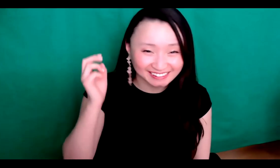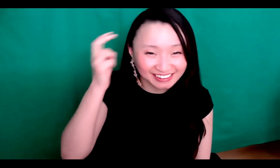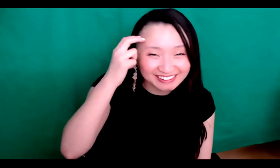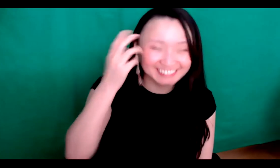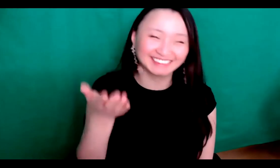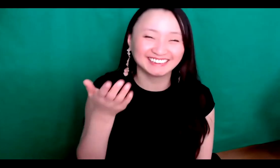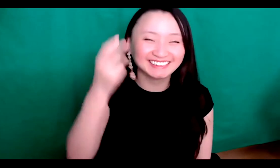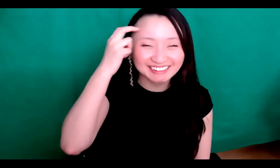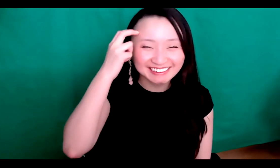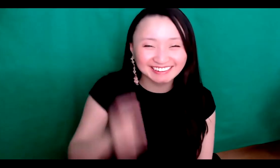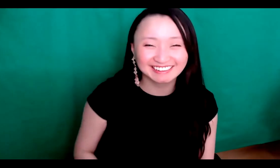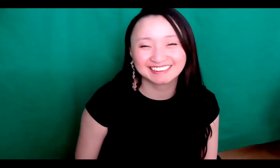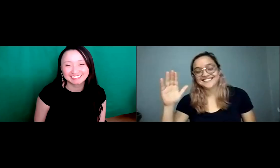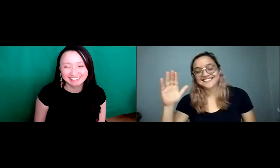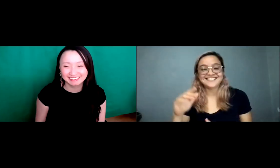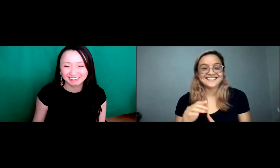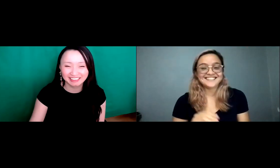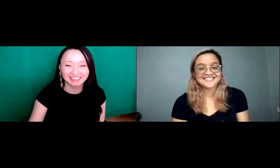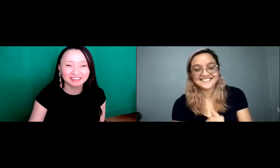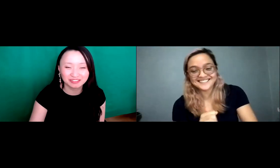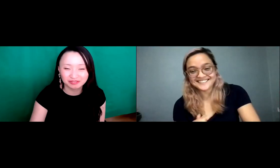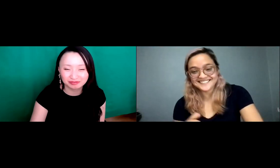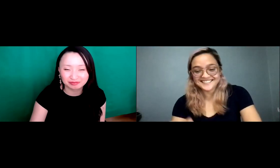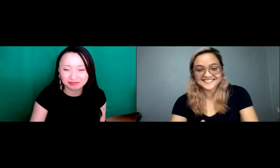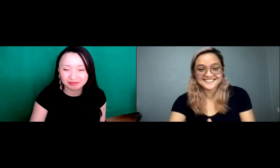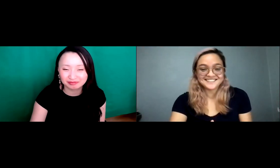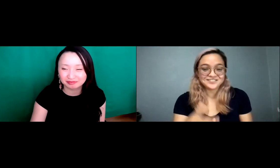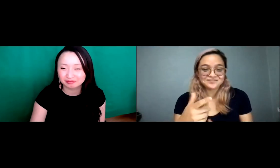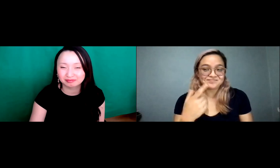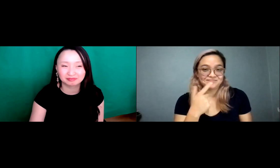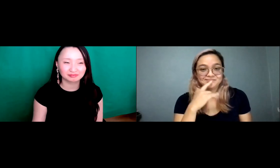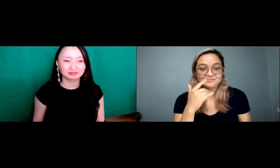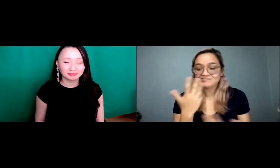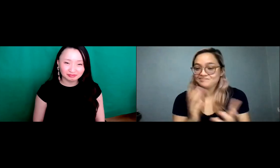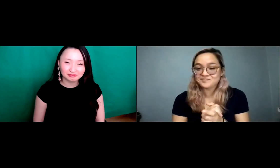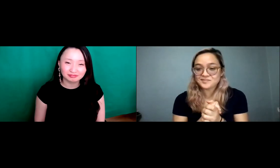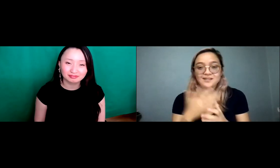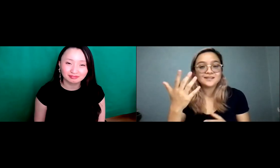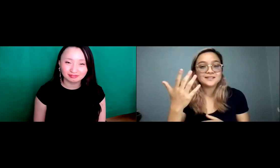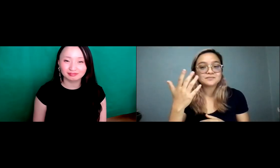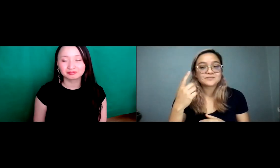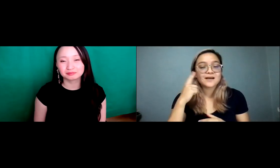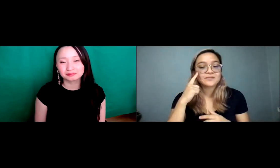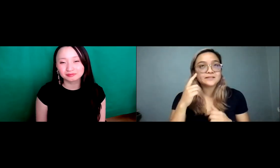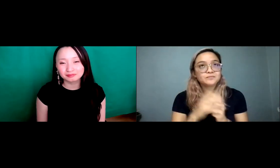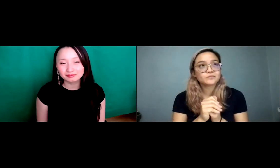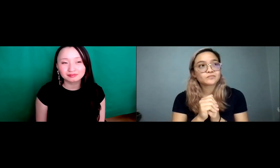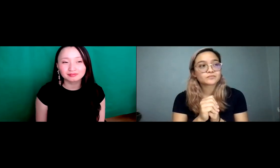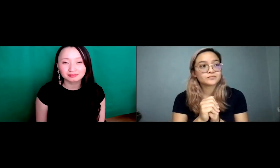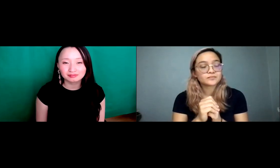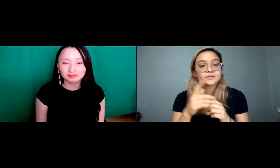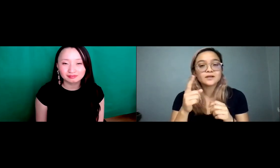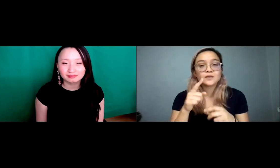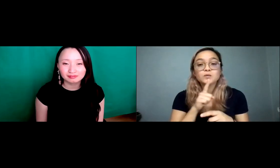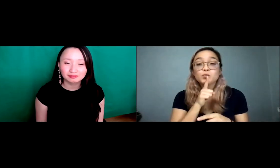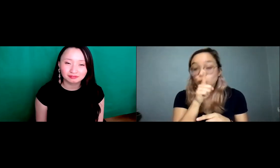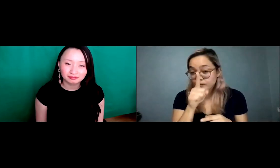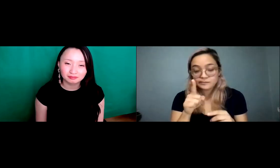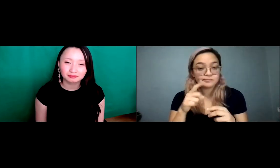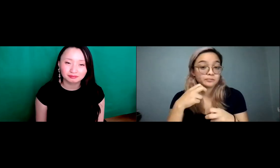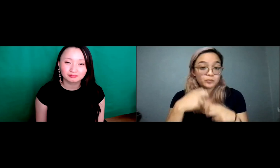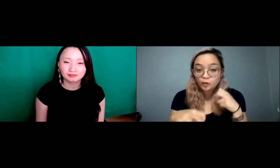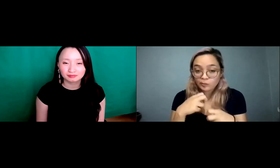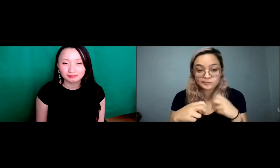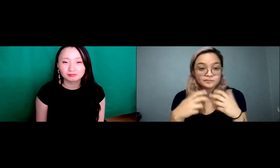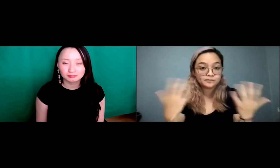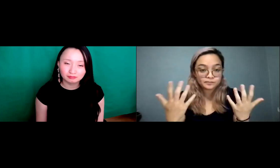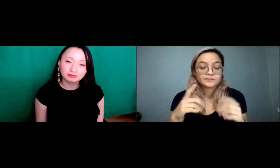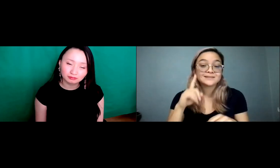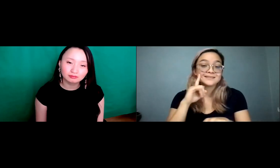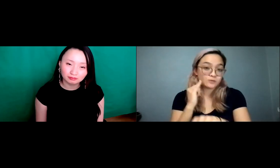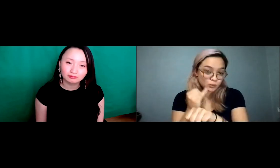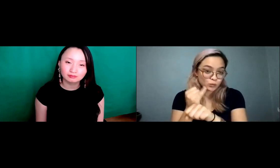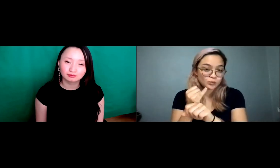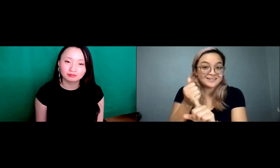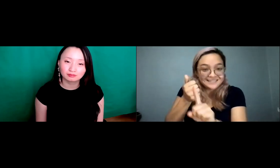Sachiko. Well, you know, really, I think what the issue